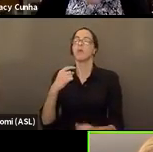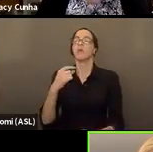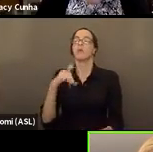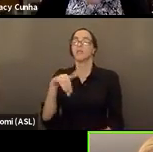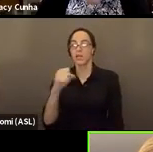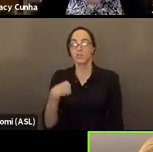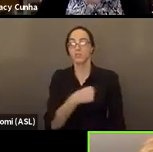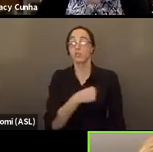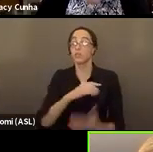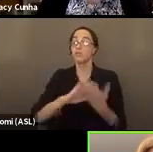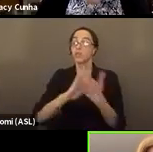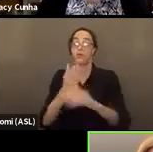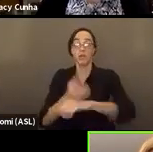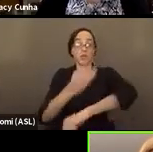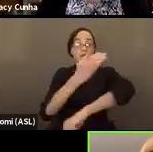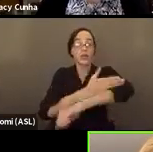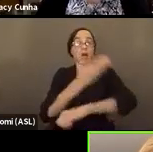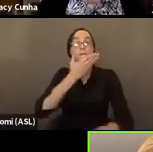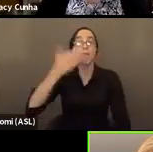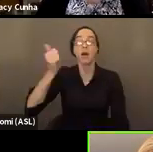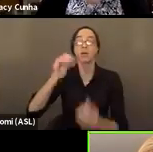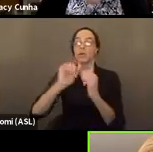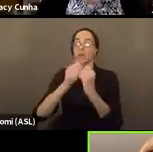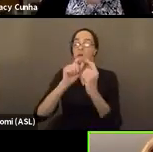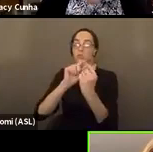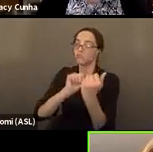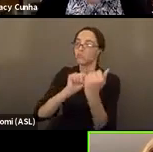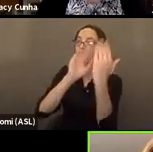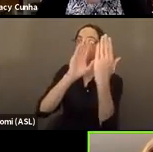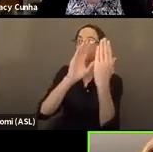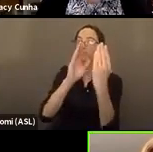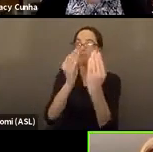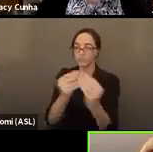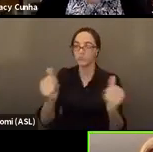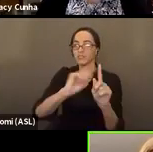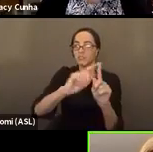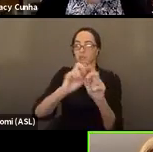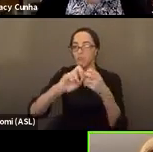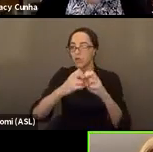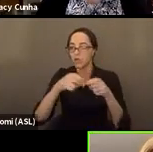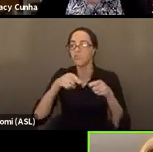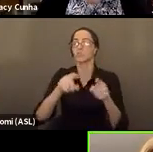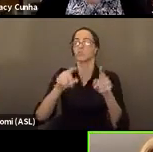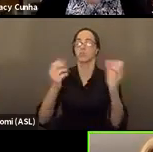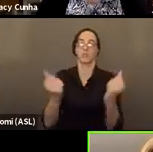um again thank god for the rain and also uh thank you for having such a wonderful staff